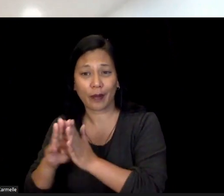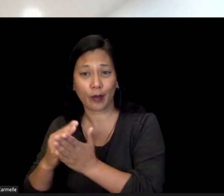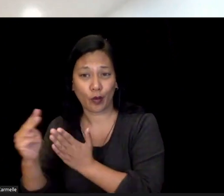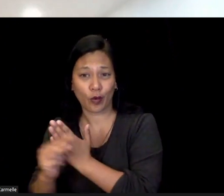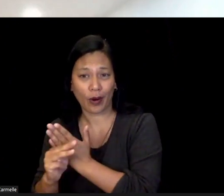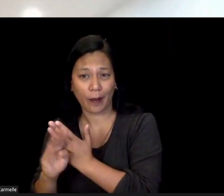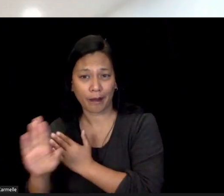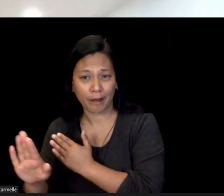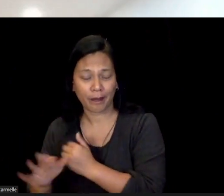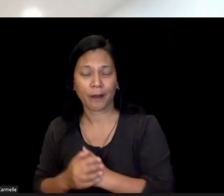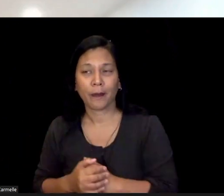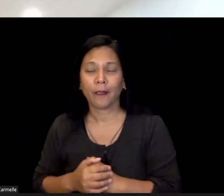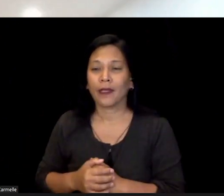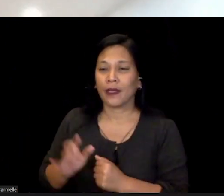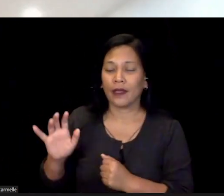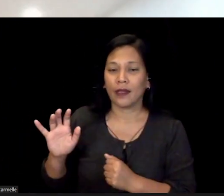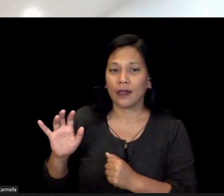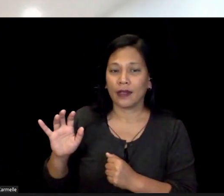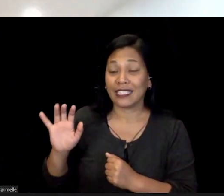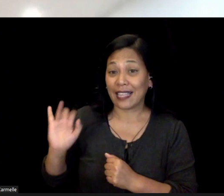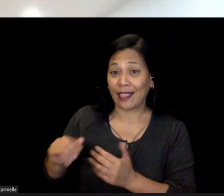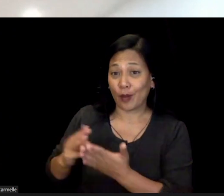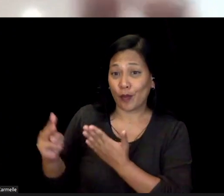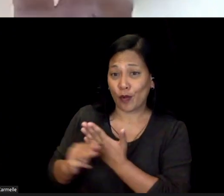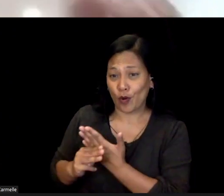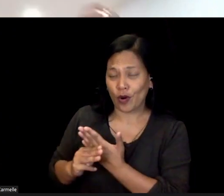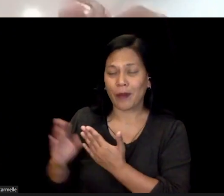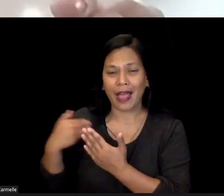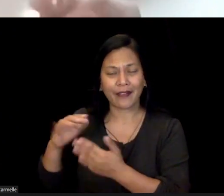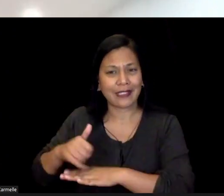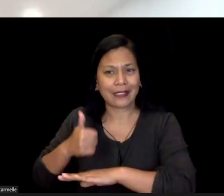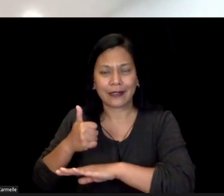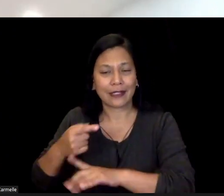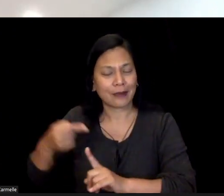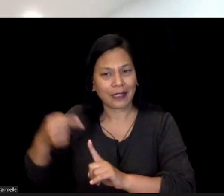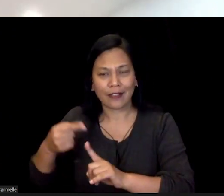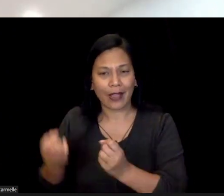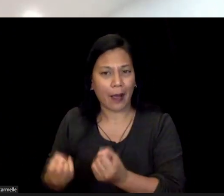And so that program had, again, a designated carve out just to make sure.